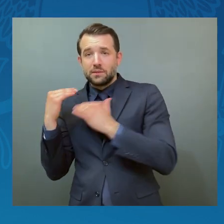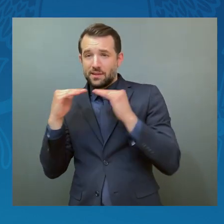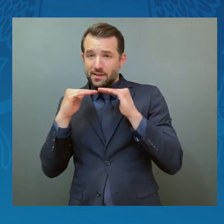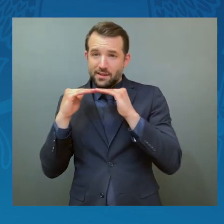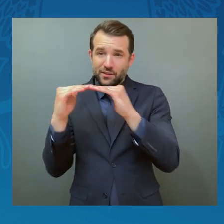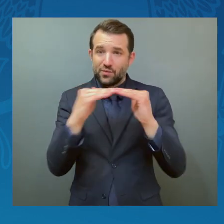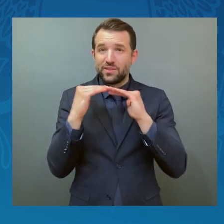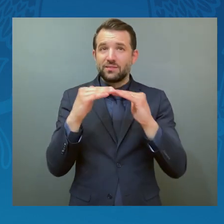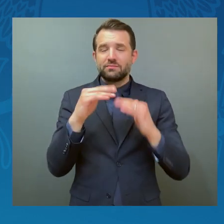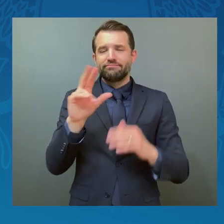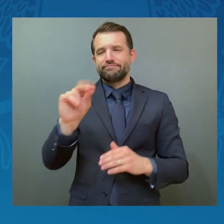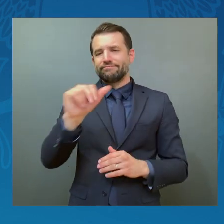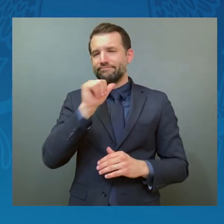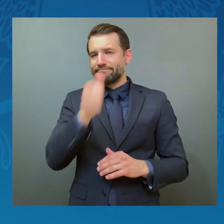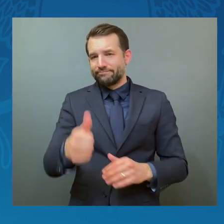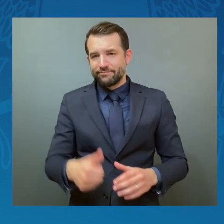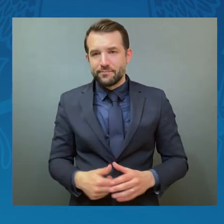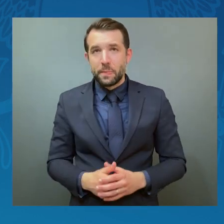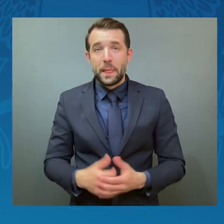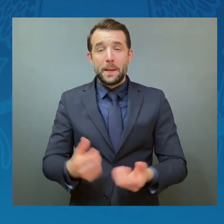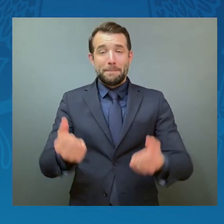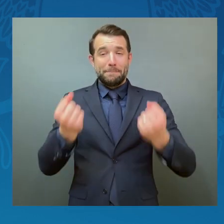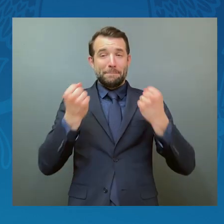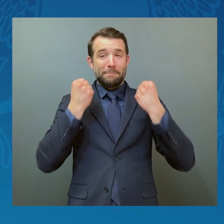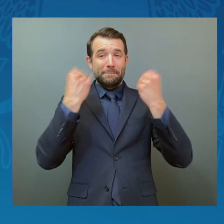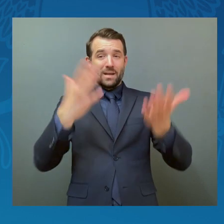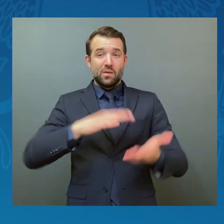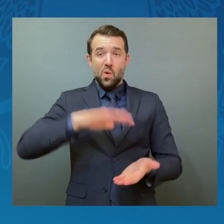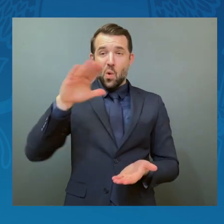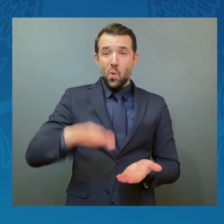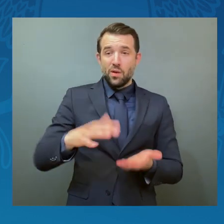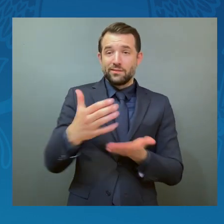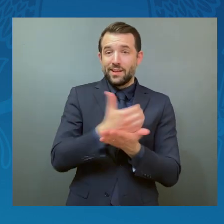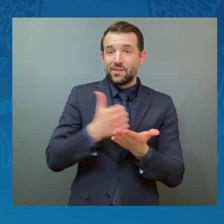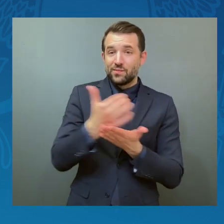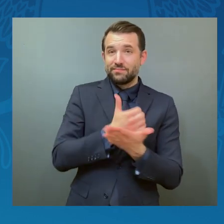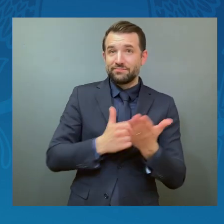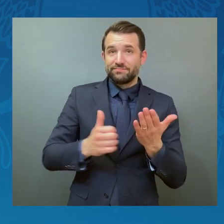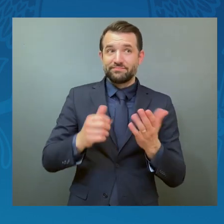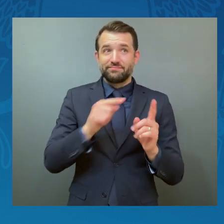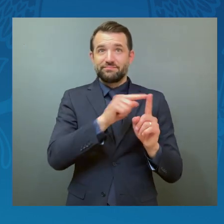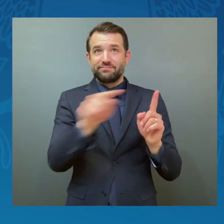Too many Americans with lower incomes, poor health, and from communities of color